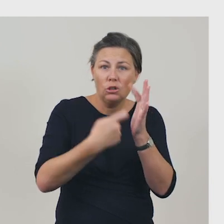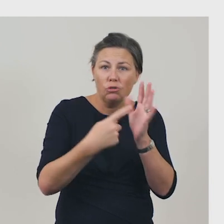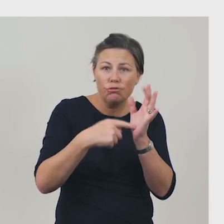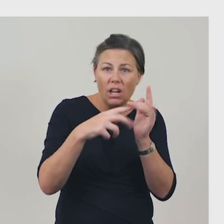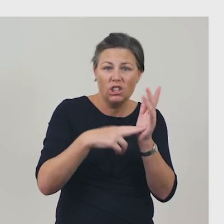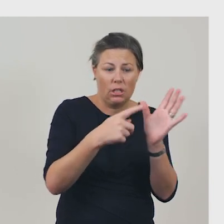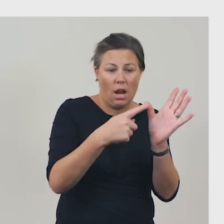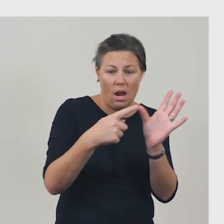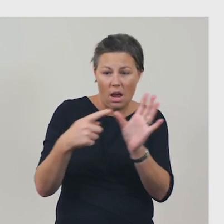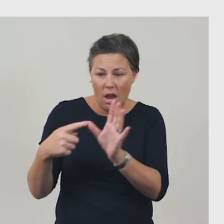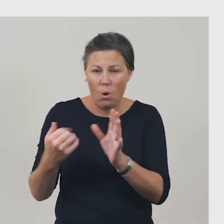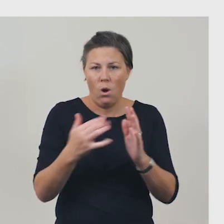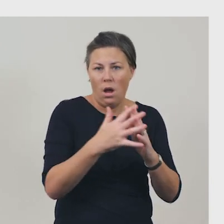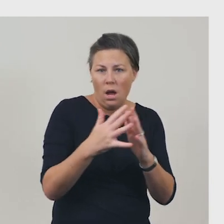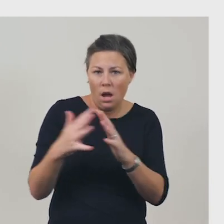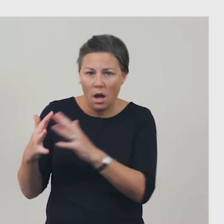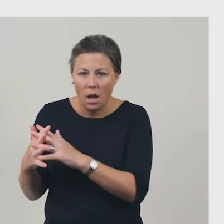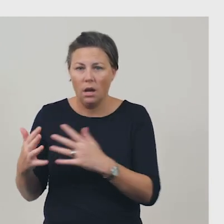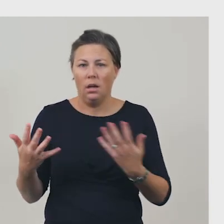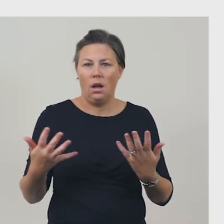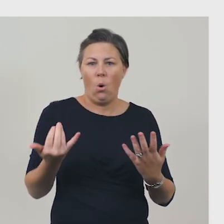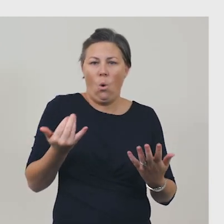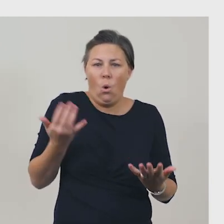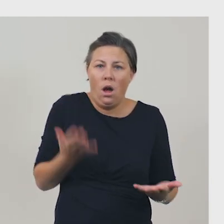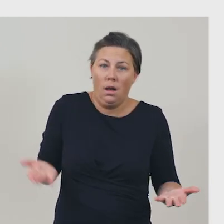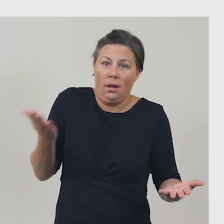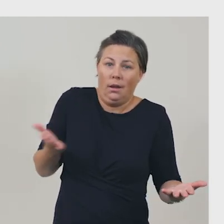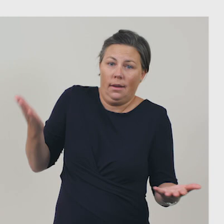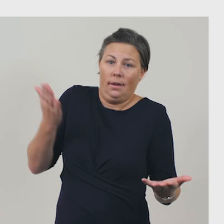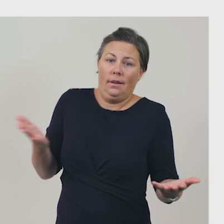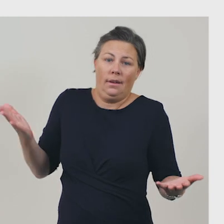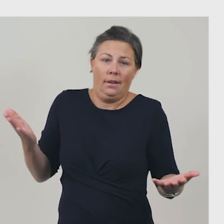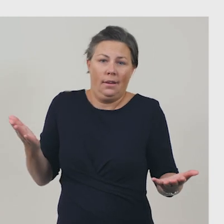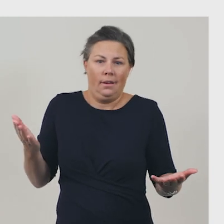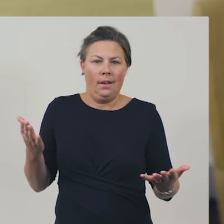and repetition, to make the product and its features memorable.